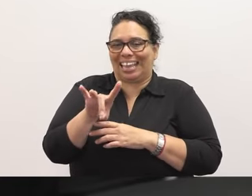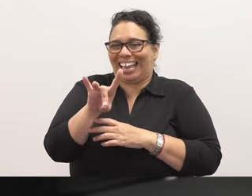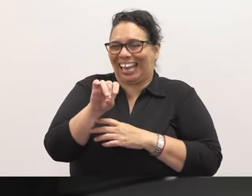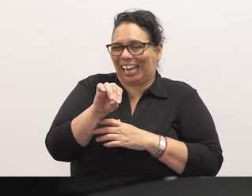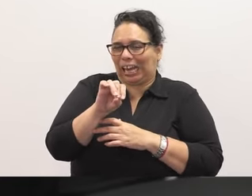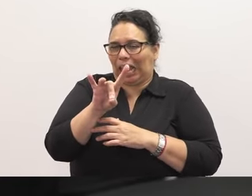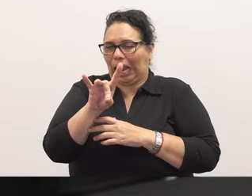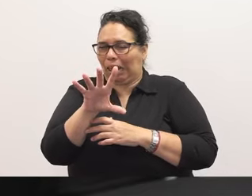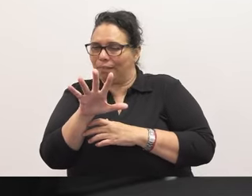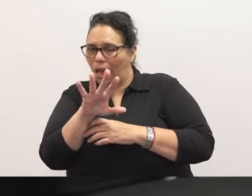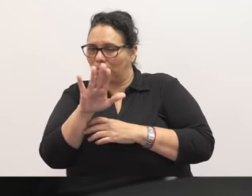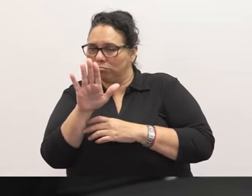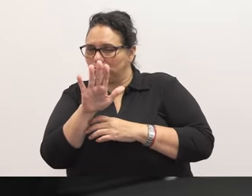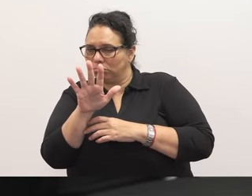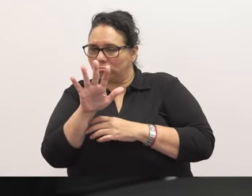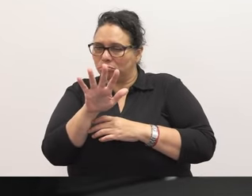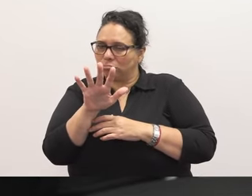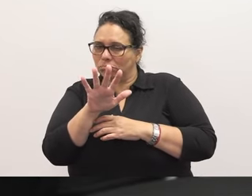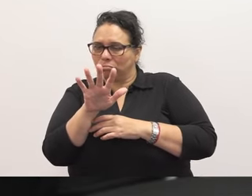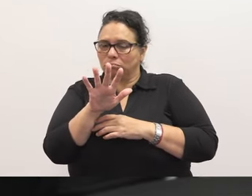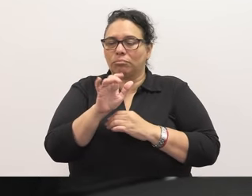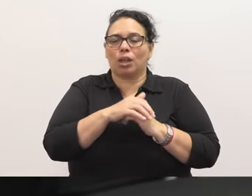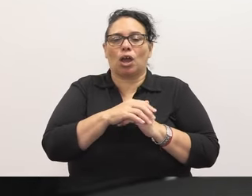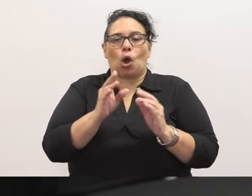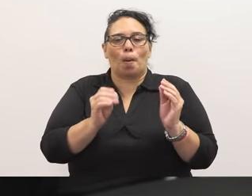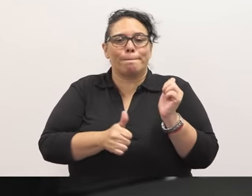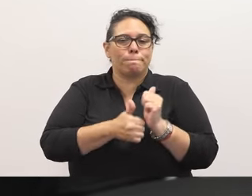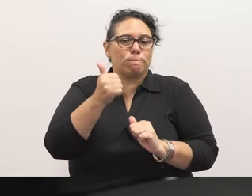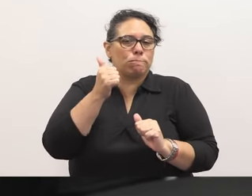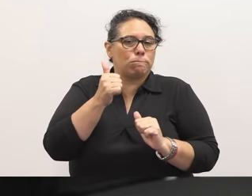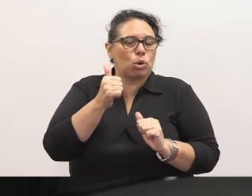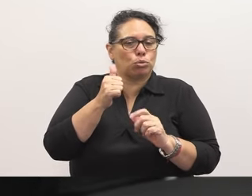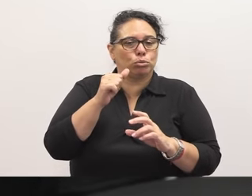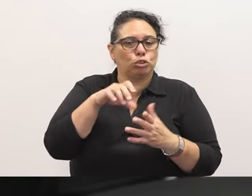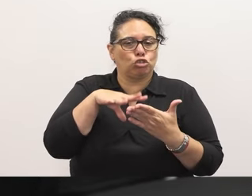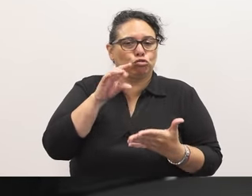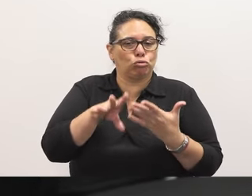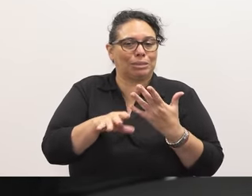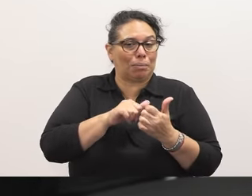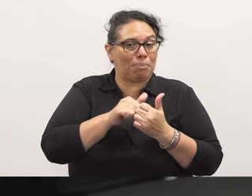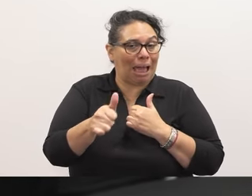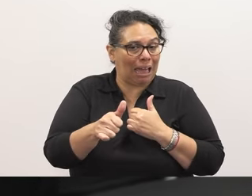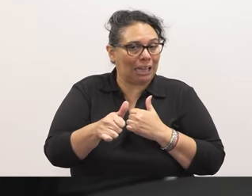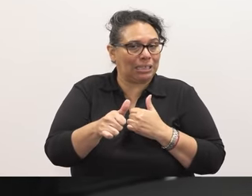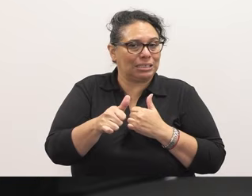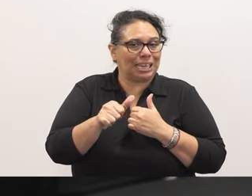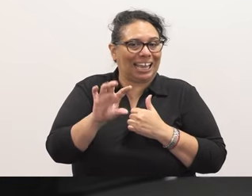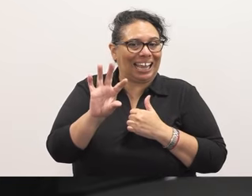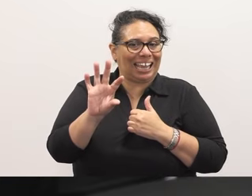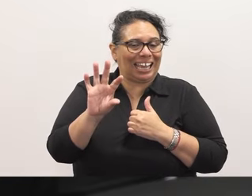where that 80 to 85% range can fall. More students that pass in eighth grade, the less students that have to take it in ninth grade,